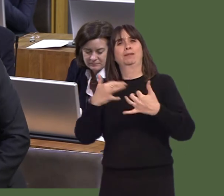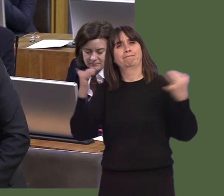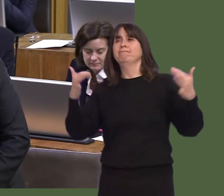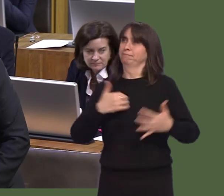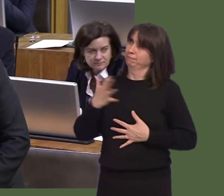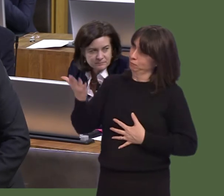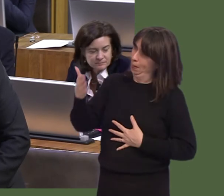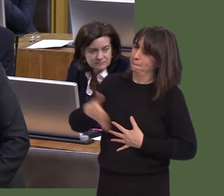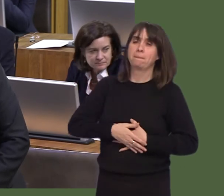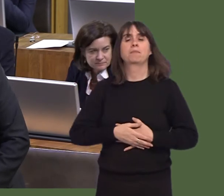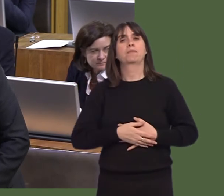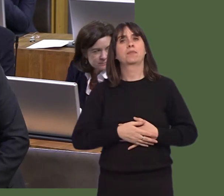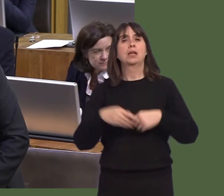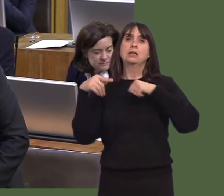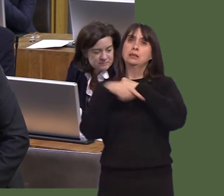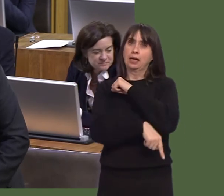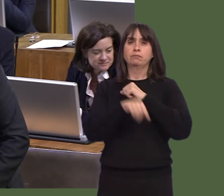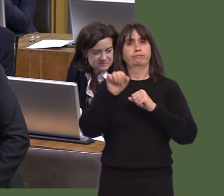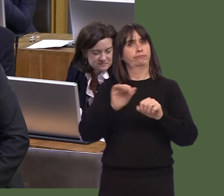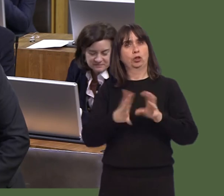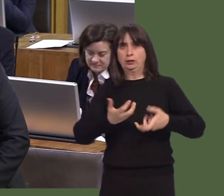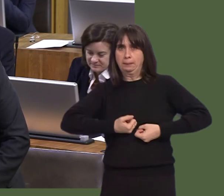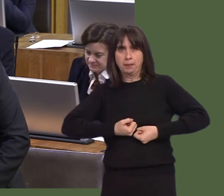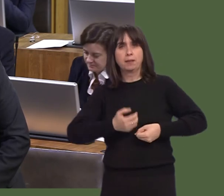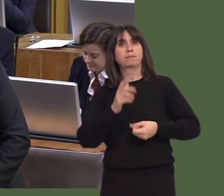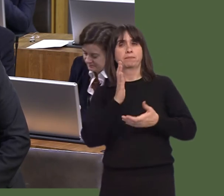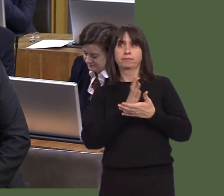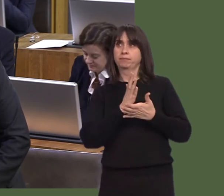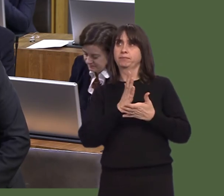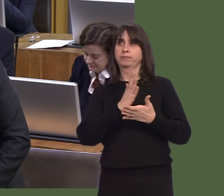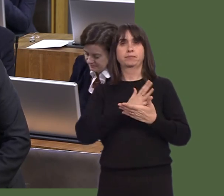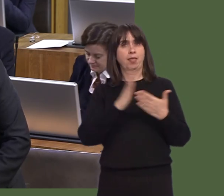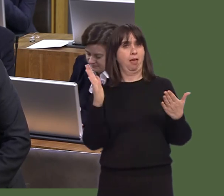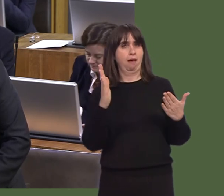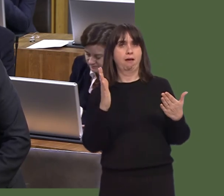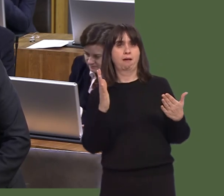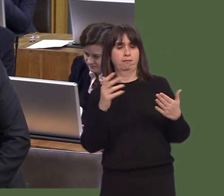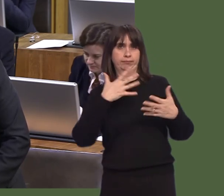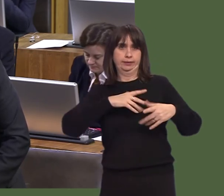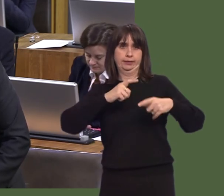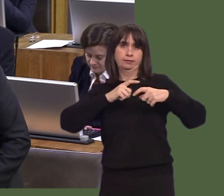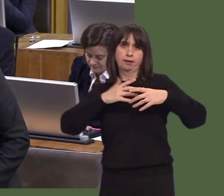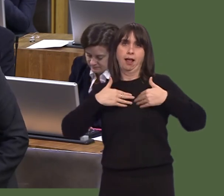He was brutally murdered by someone who was on probation and who was not being sufficiently supervised under the system that has been privatised since 2014.